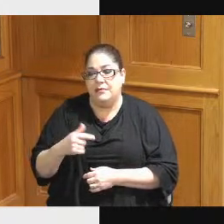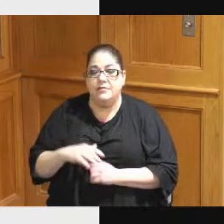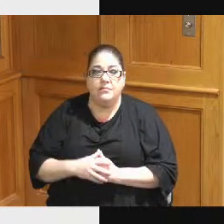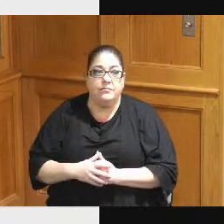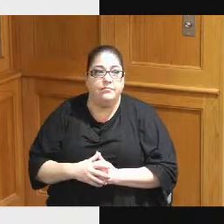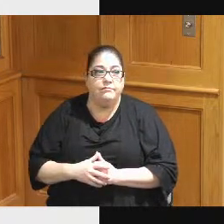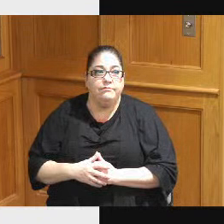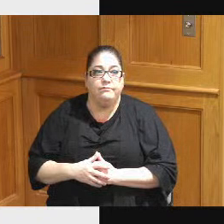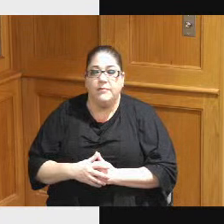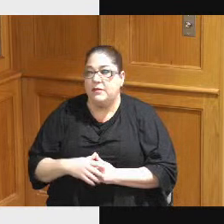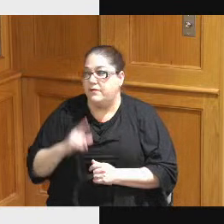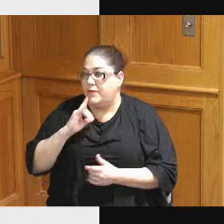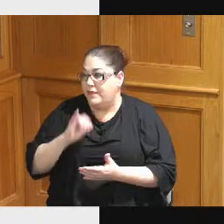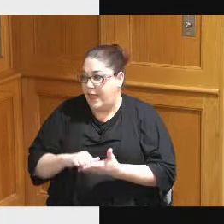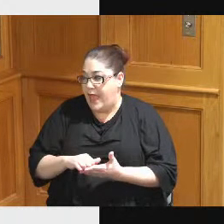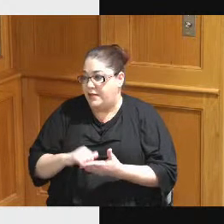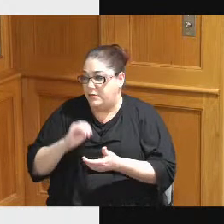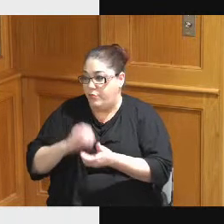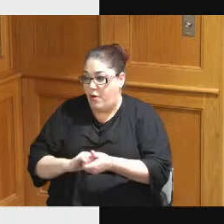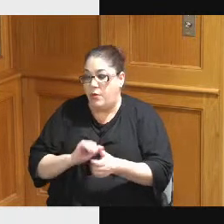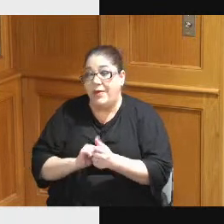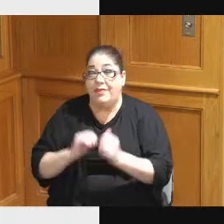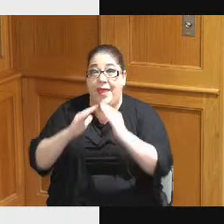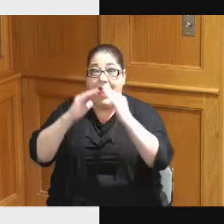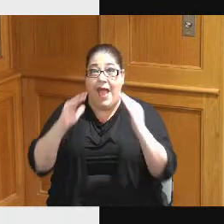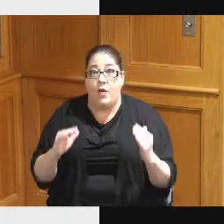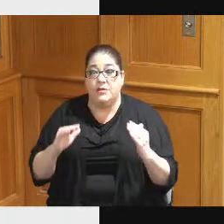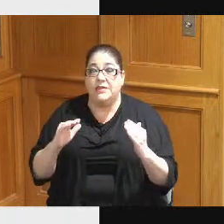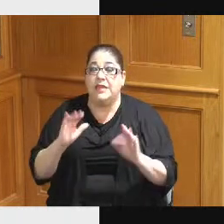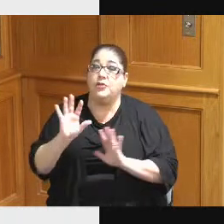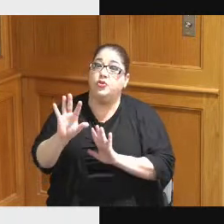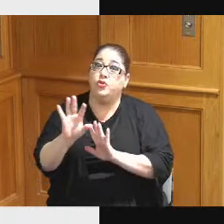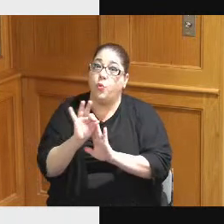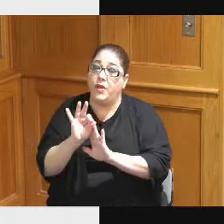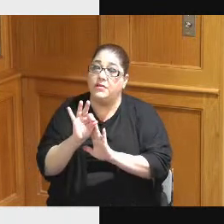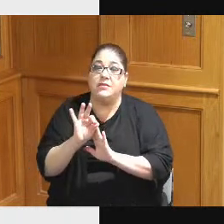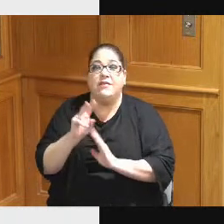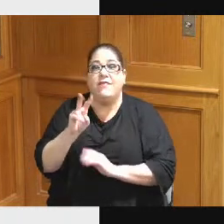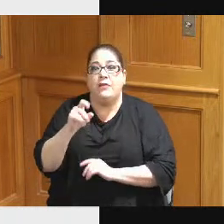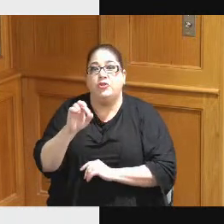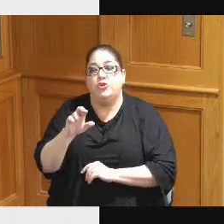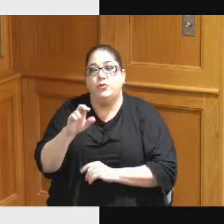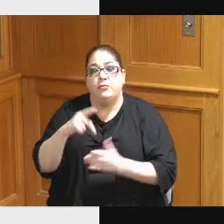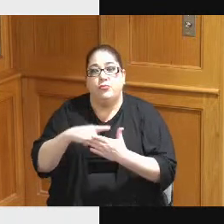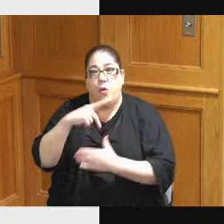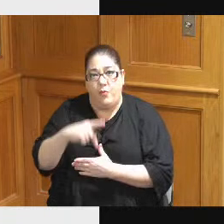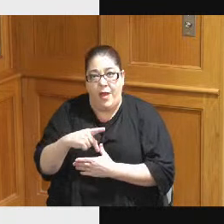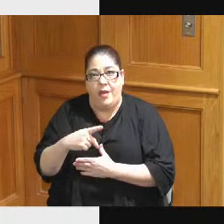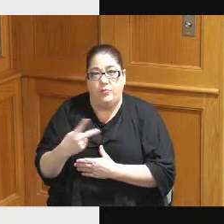partnership related to the housing Choice Voucher Program those would be two recent additions then